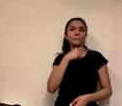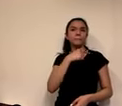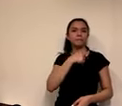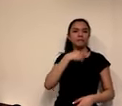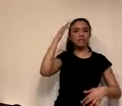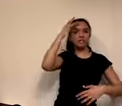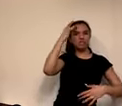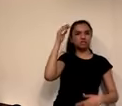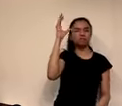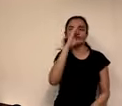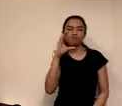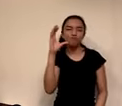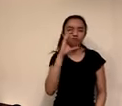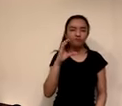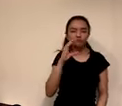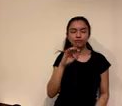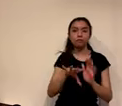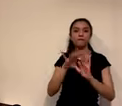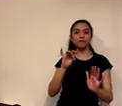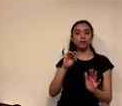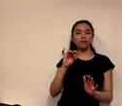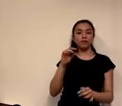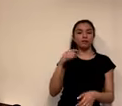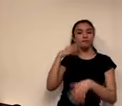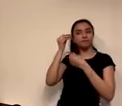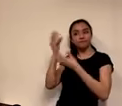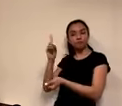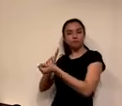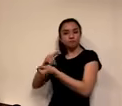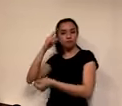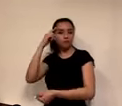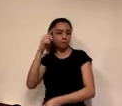and provide data that helps physicians determine the diagnosis and treatment for the patient.